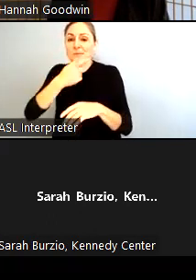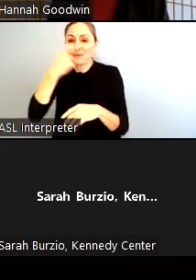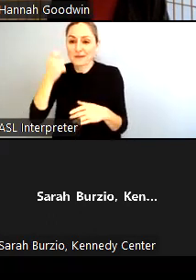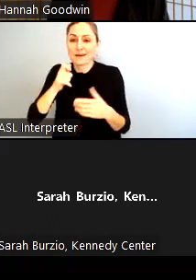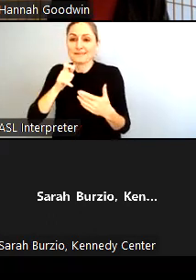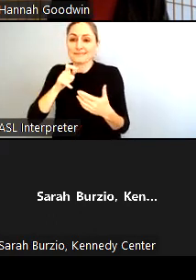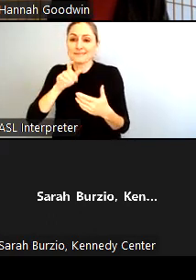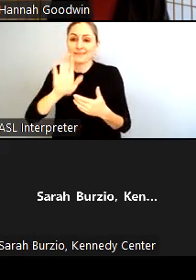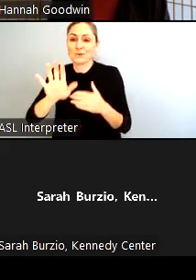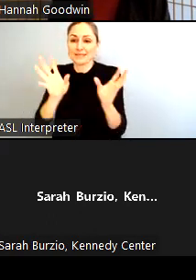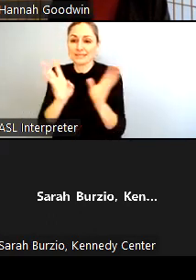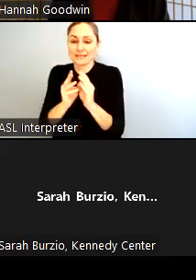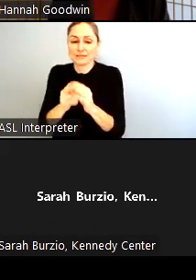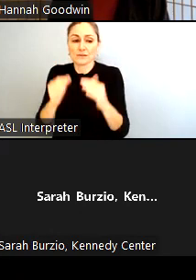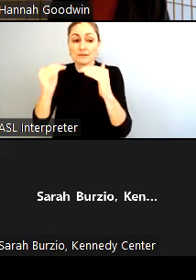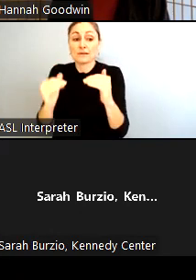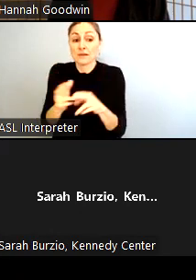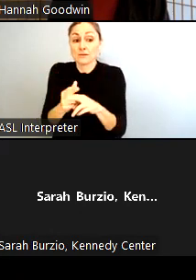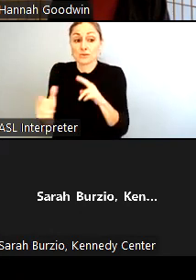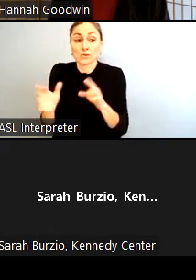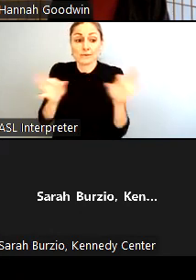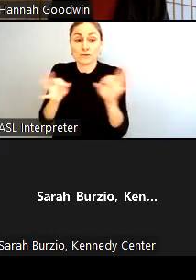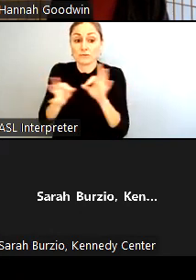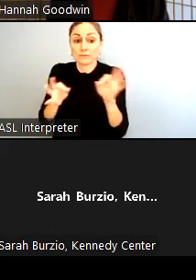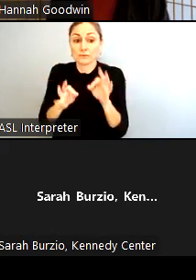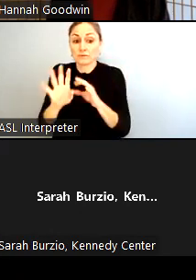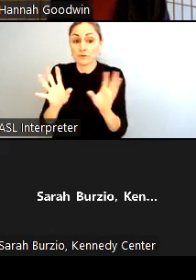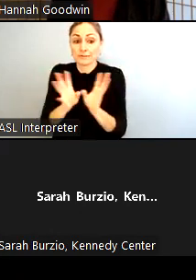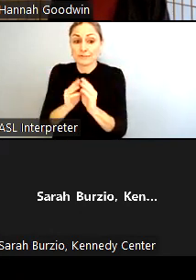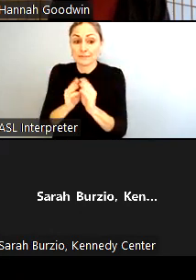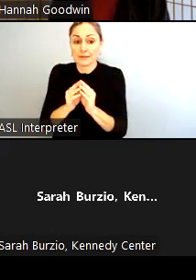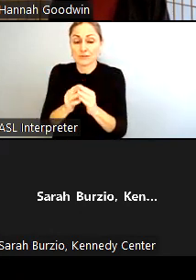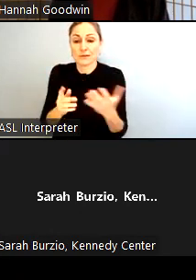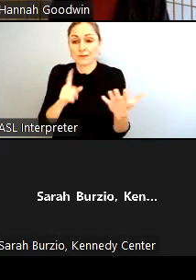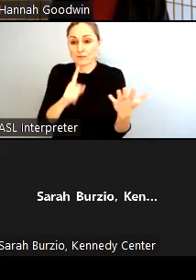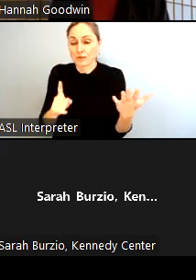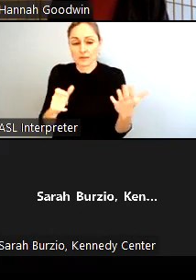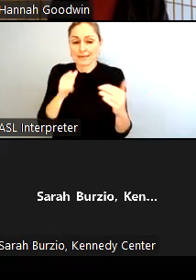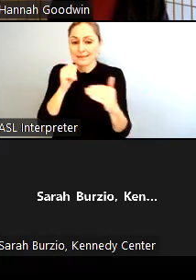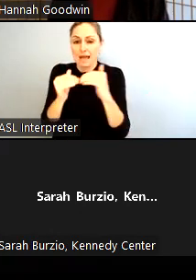A short description of your session, and really no more than three sentences.